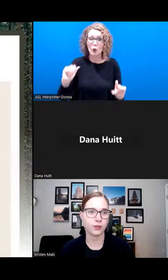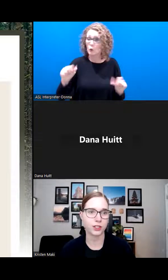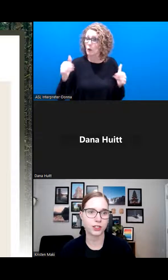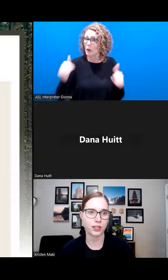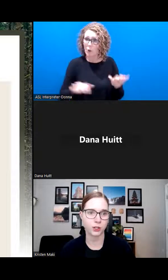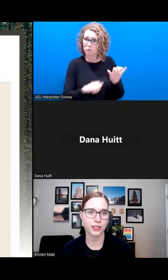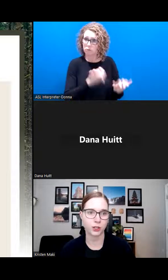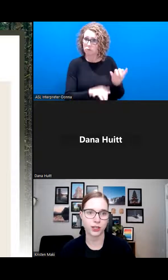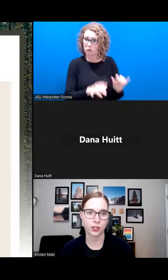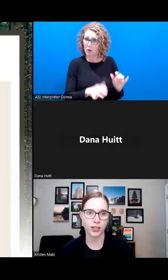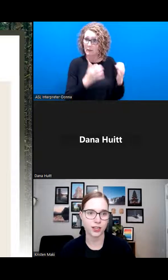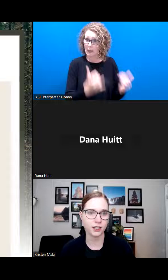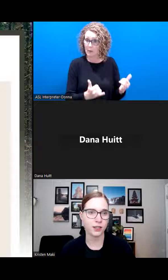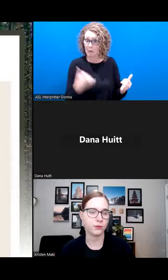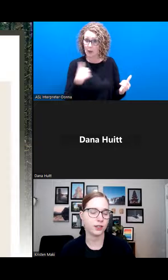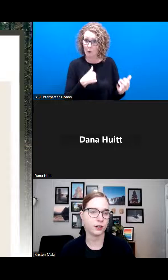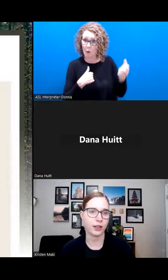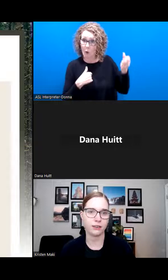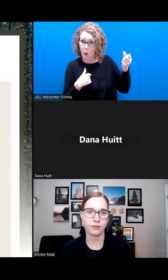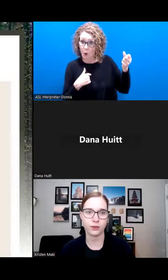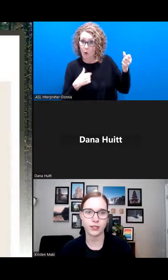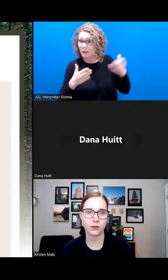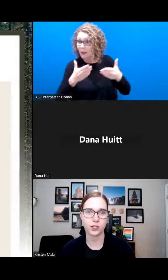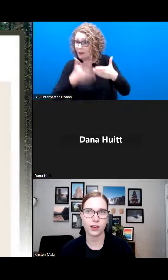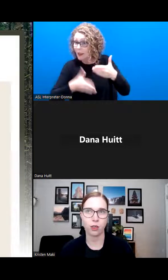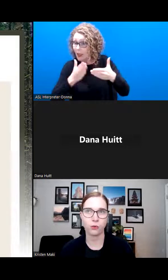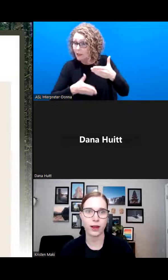submit a question for our panel through the Q&A function on Zoom.